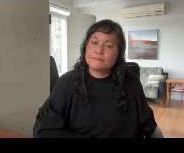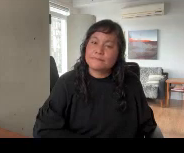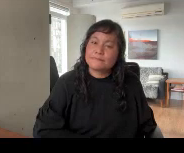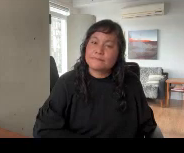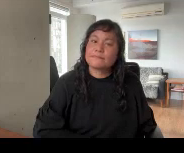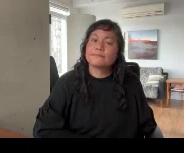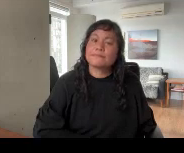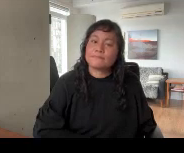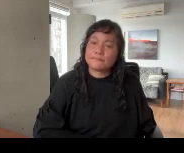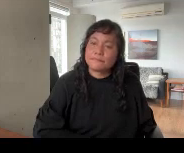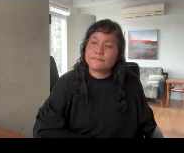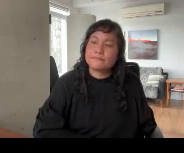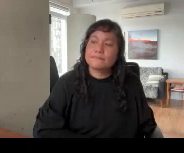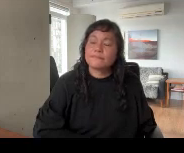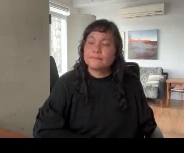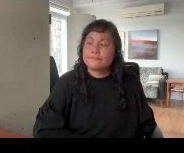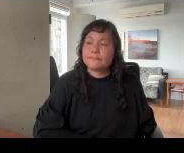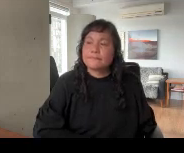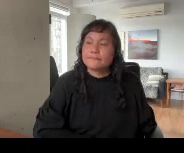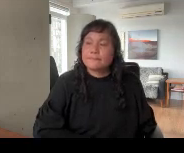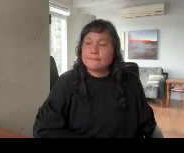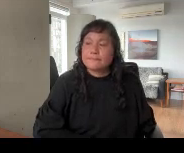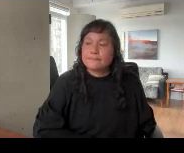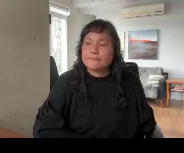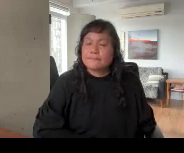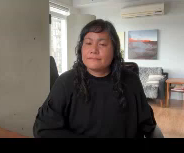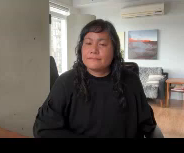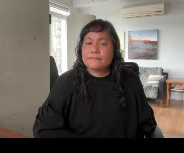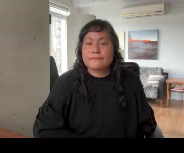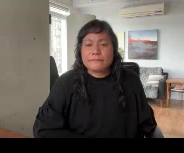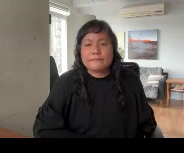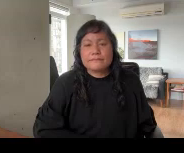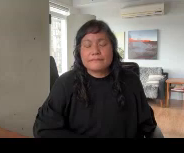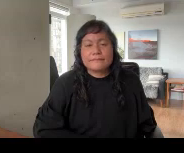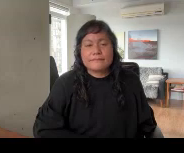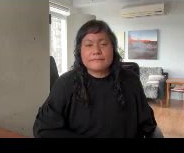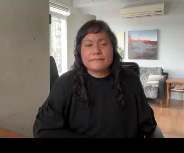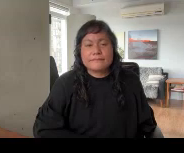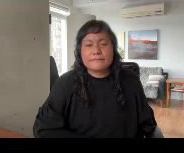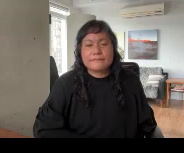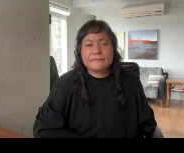system, updates to our online course calendar, career planning services and many more services